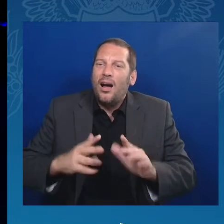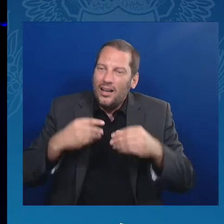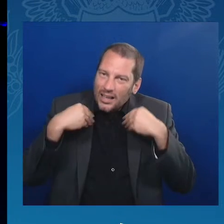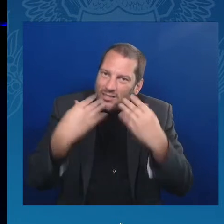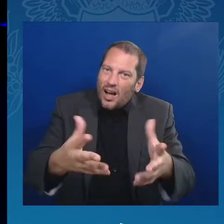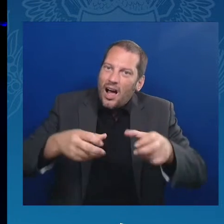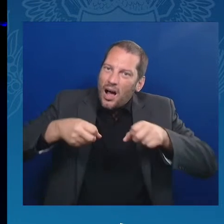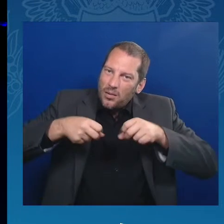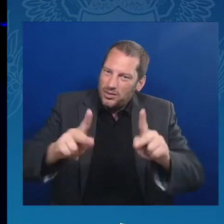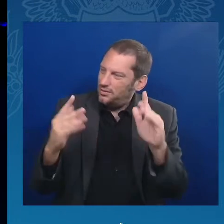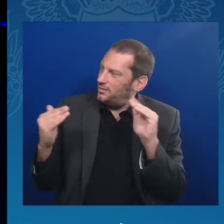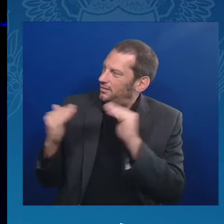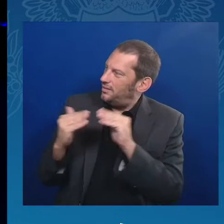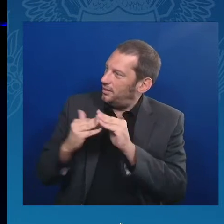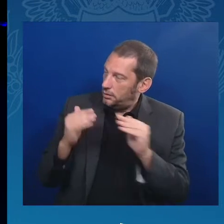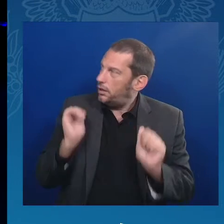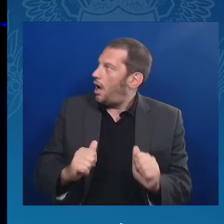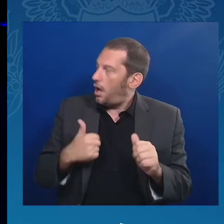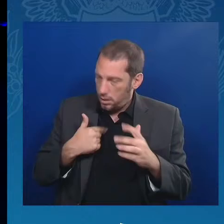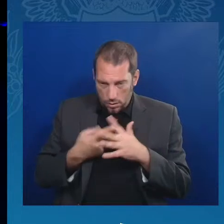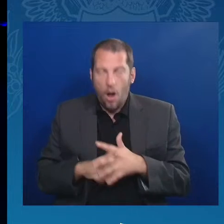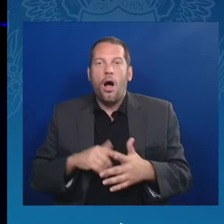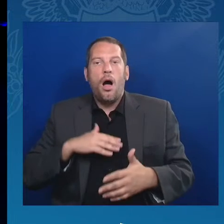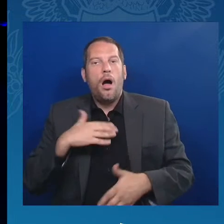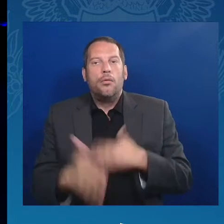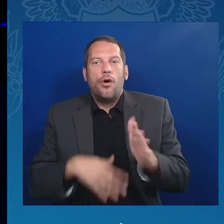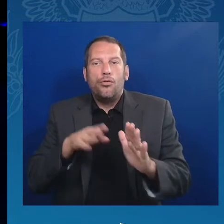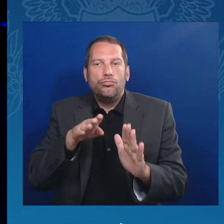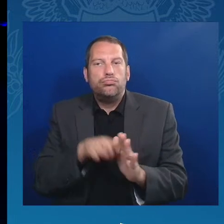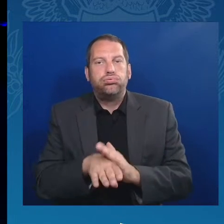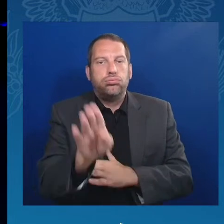The Vice President: Yeah. Mr. Harvey: Emergency medical debt relief.